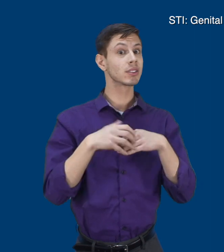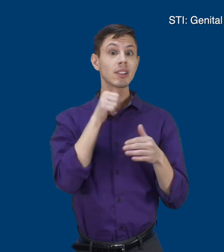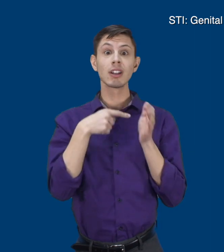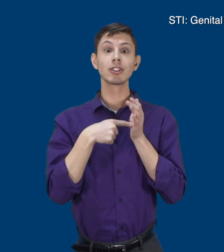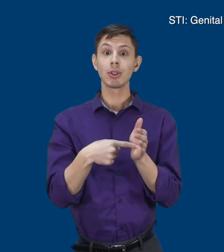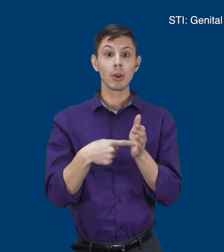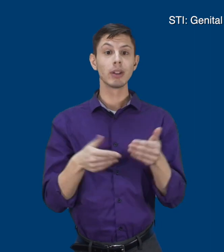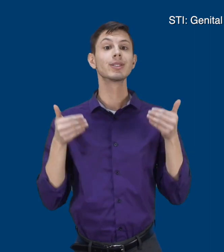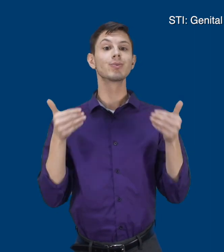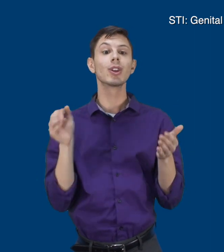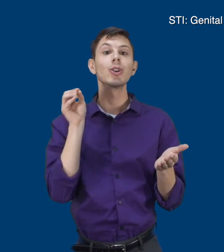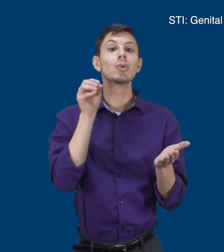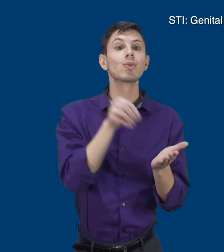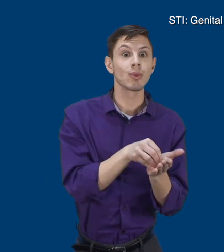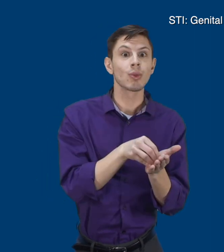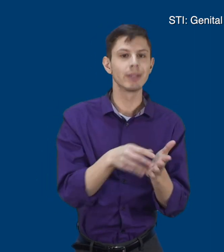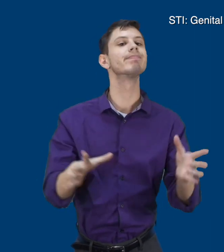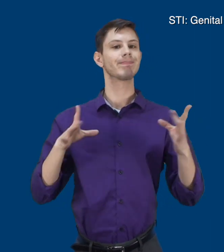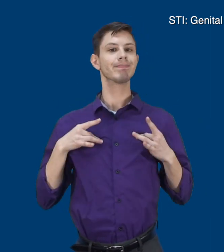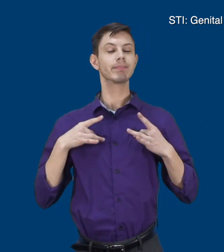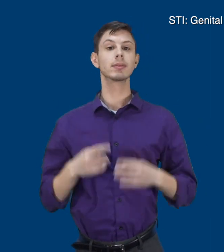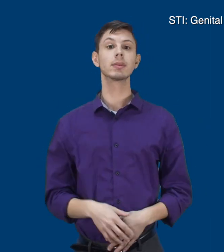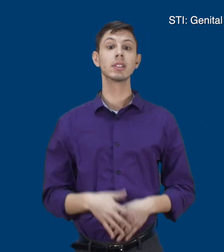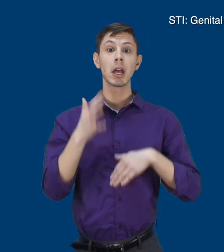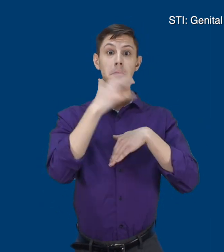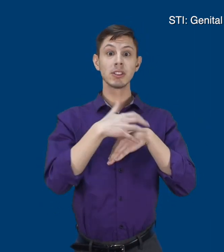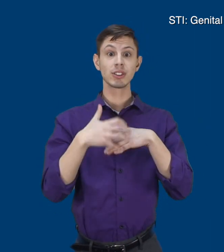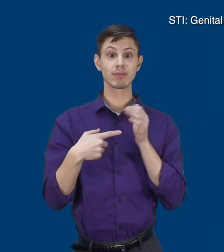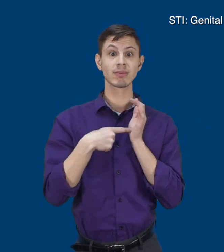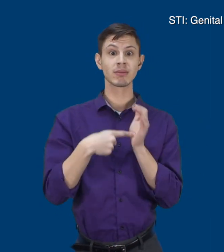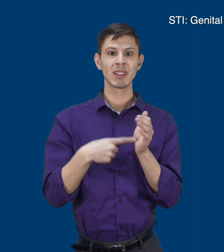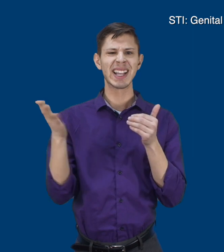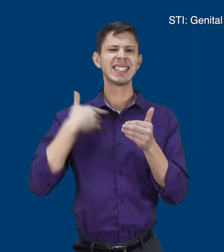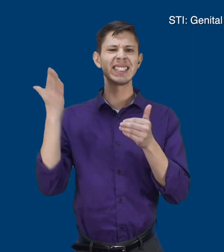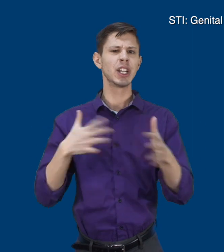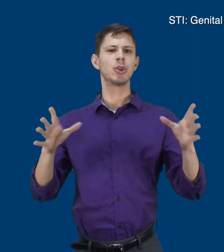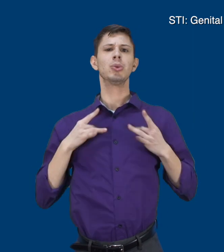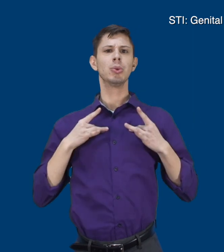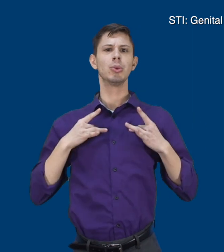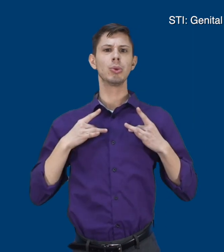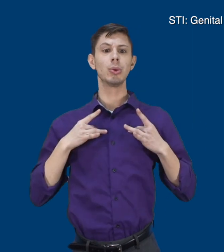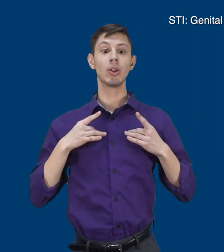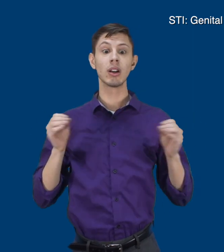You can get HSV if you kiss body parts that has HSV even though blisters may not be there. You can easily get HSV if sores or blisters can be seen,